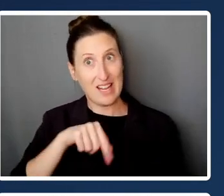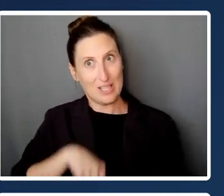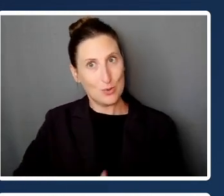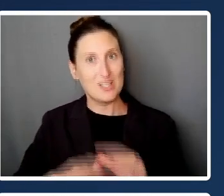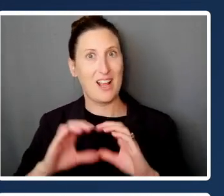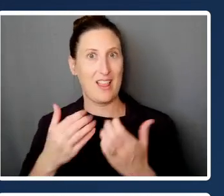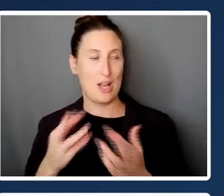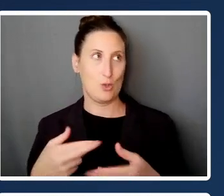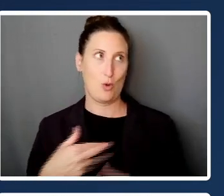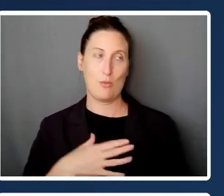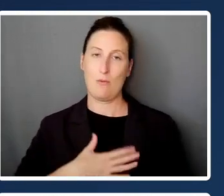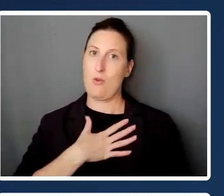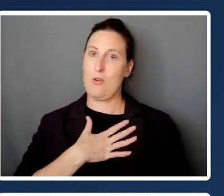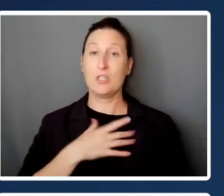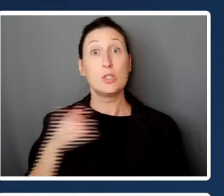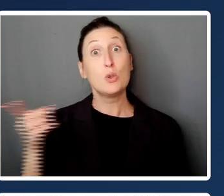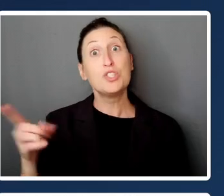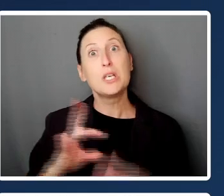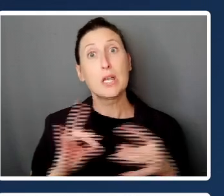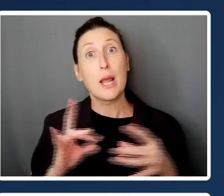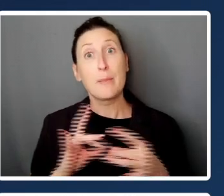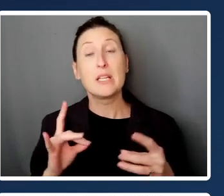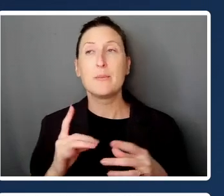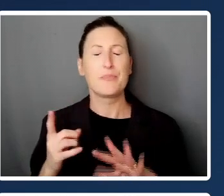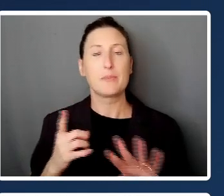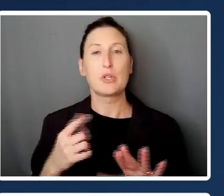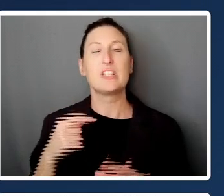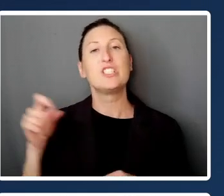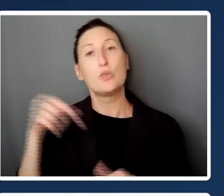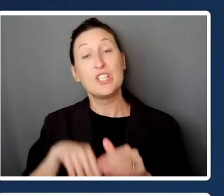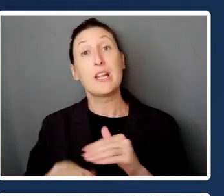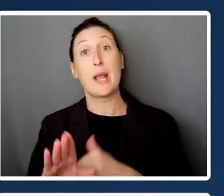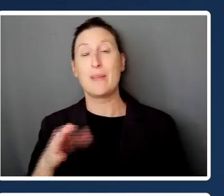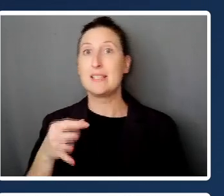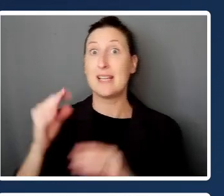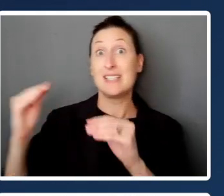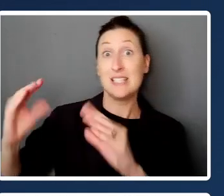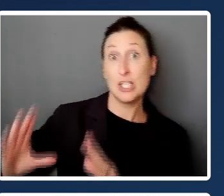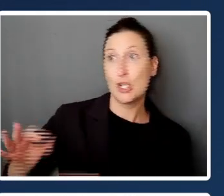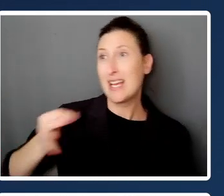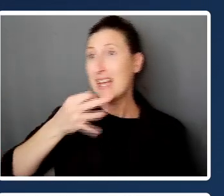only did she come in as a teacher and an expert, but she's also joining us in the fall to go to